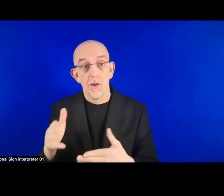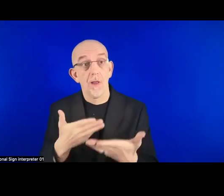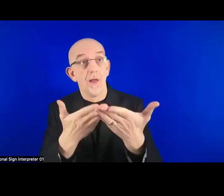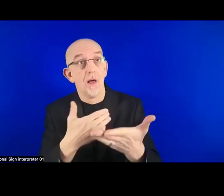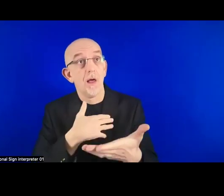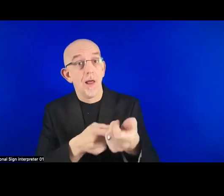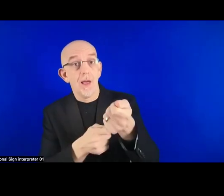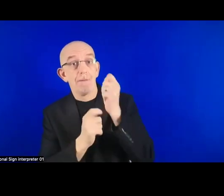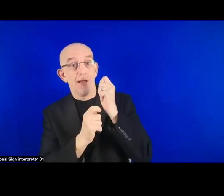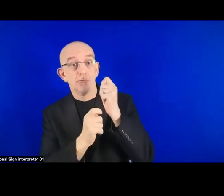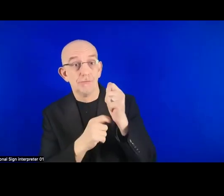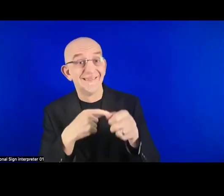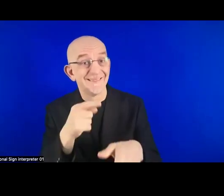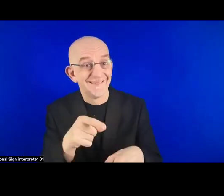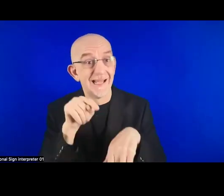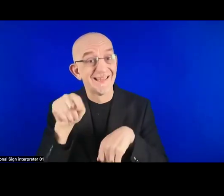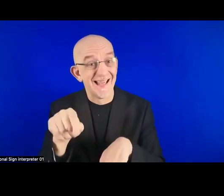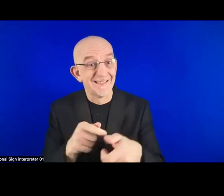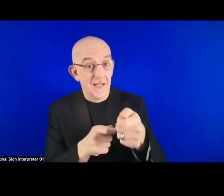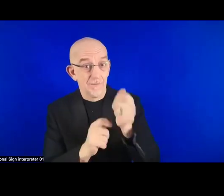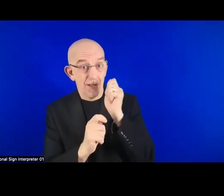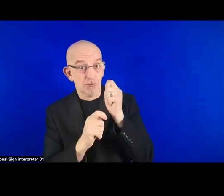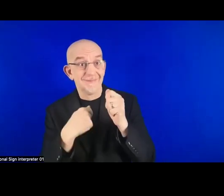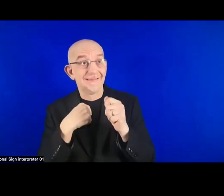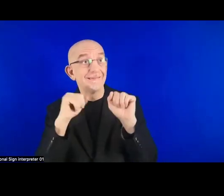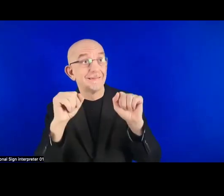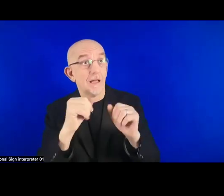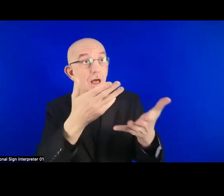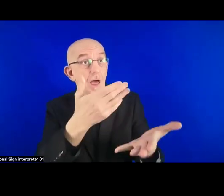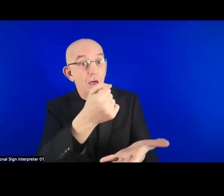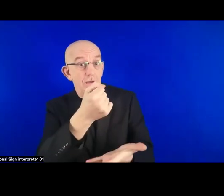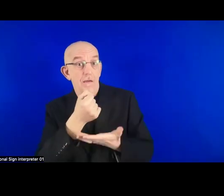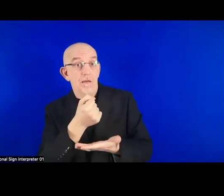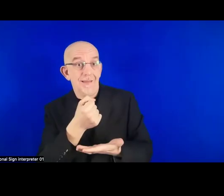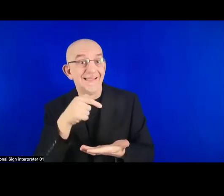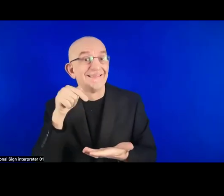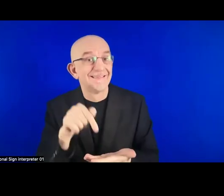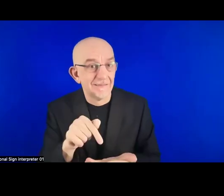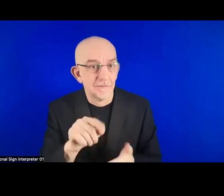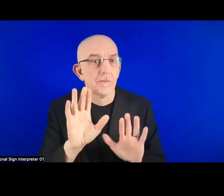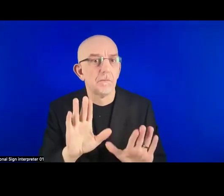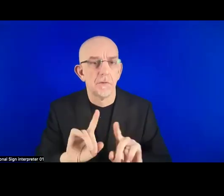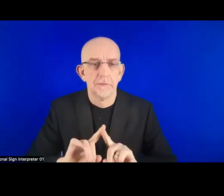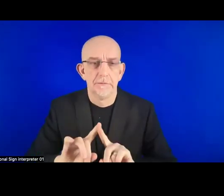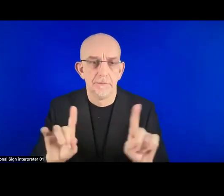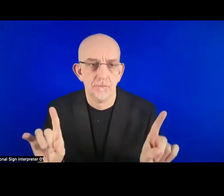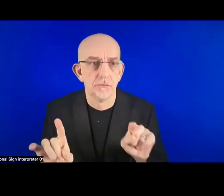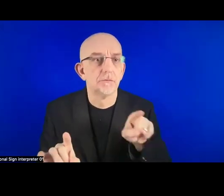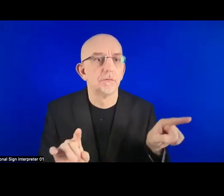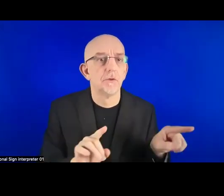I think -- I am hoping any of the other supervisors who have very specific requirements would also join me in answering this question. But from my side, I